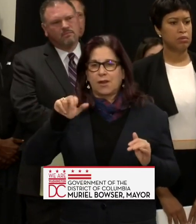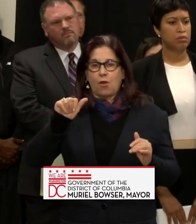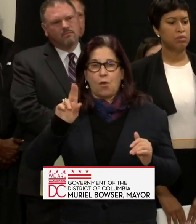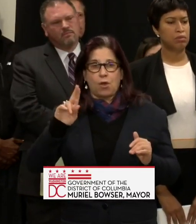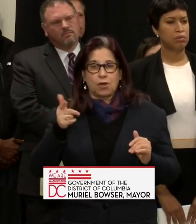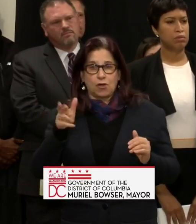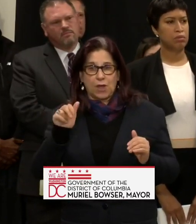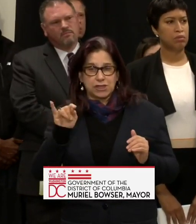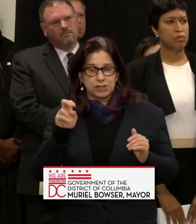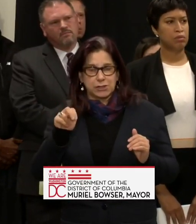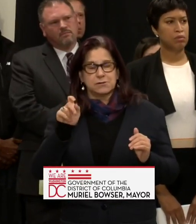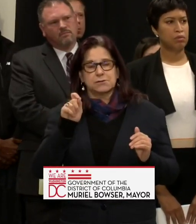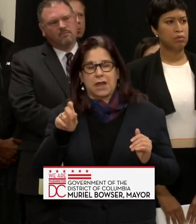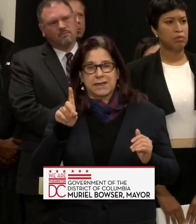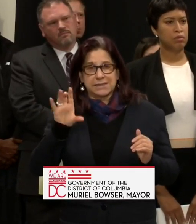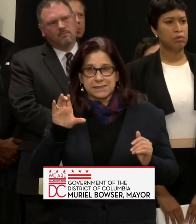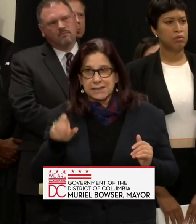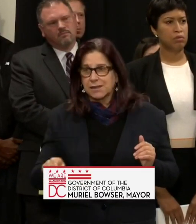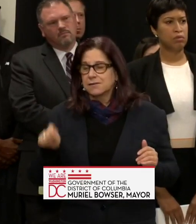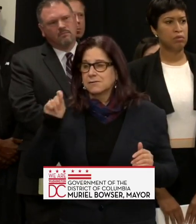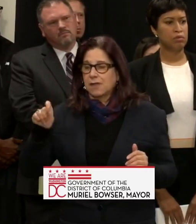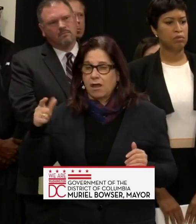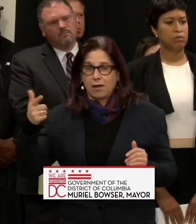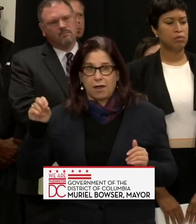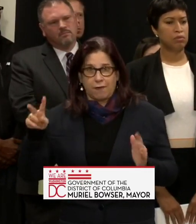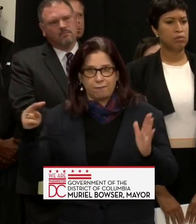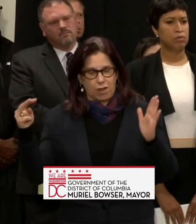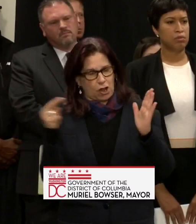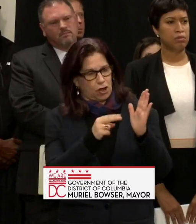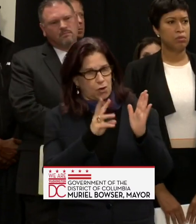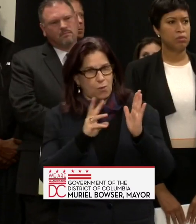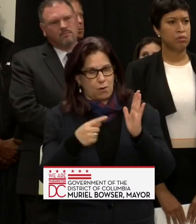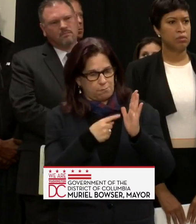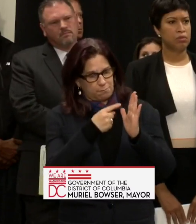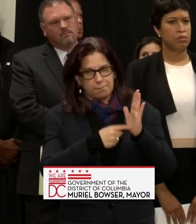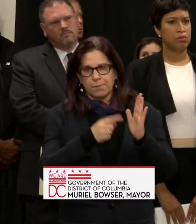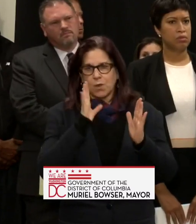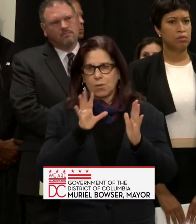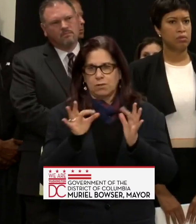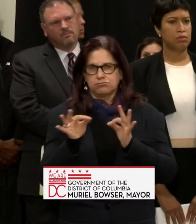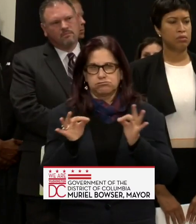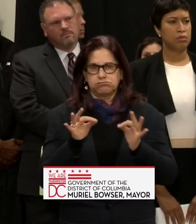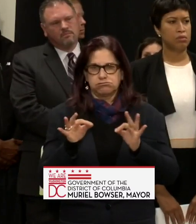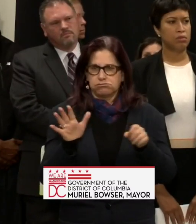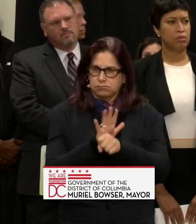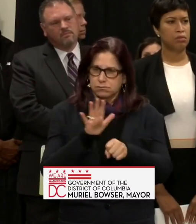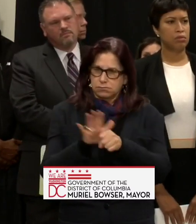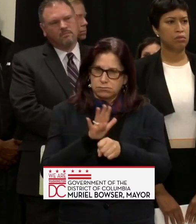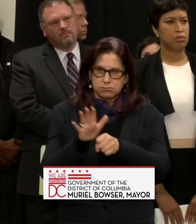OUR PARTNER AND THE FEDERAL LEAD FOR THE NATIONAL SECURITY EVENT SPECIAL AGENT IN CHARGE OF THE UNITED STATES SECRET SERVICE